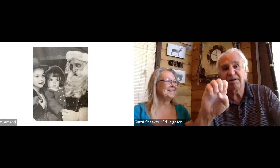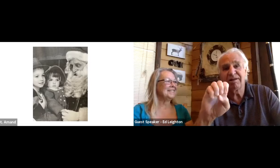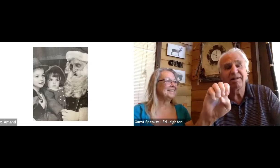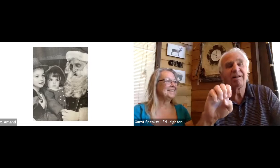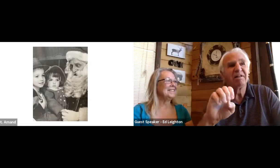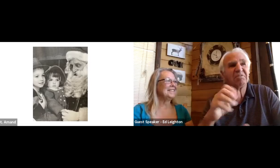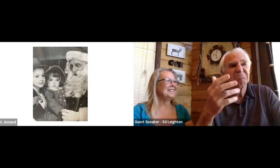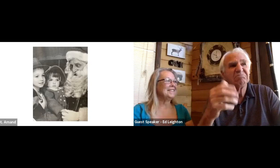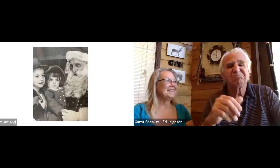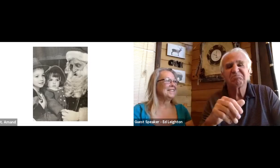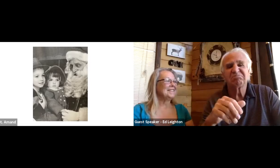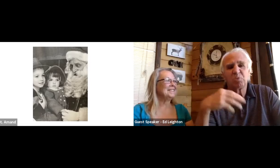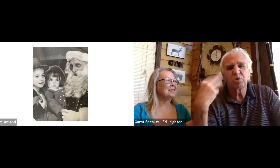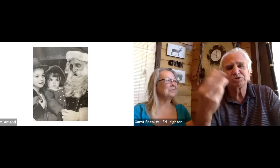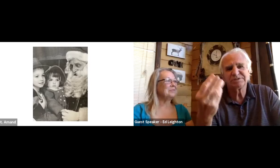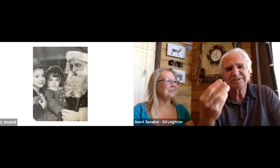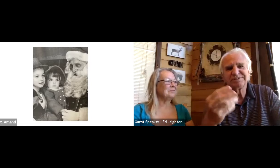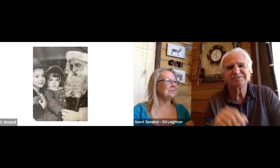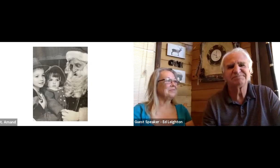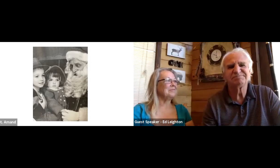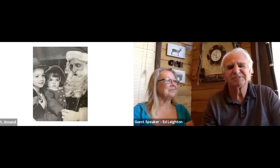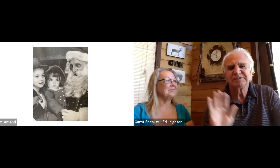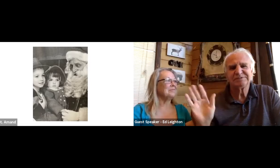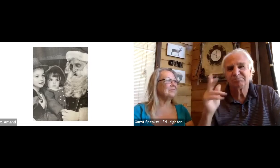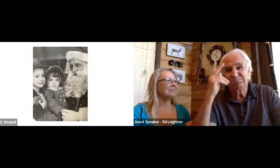Guy was born in Seattle, Washington...